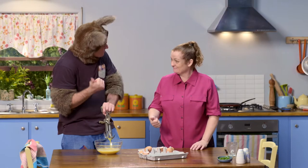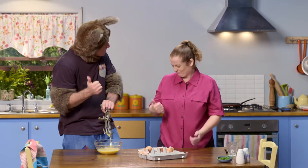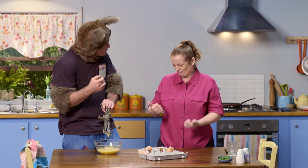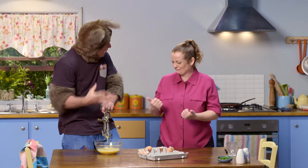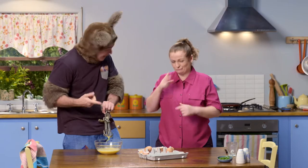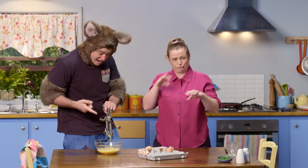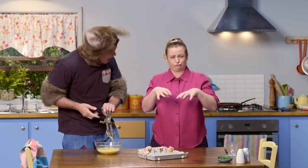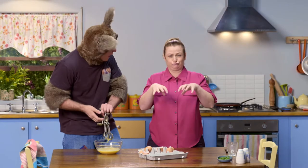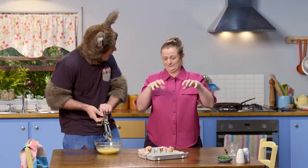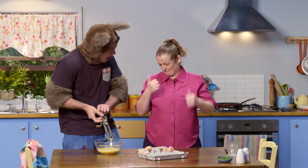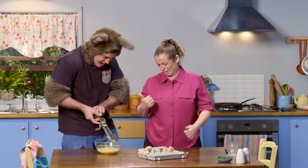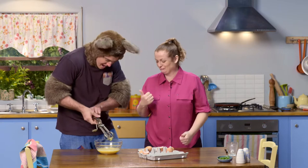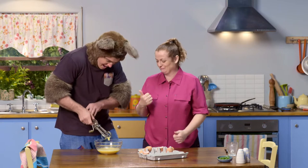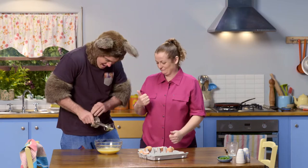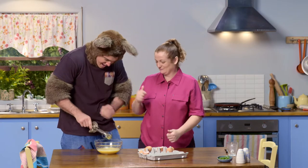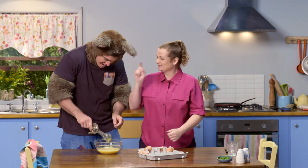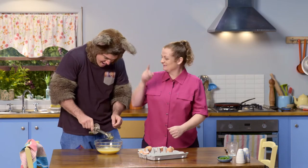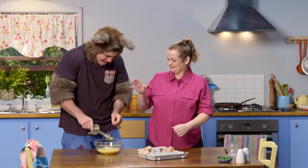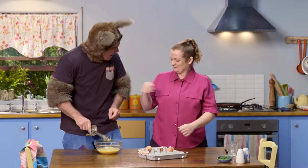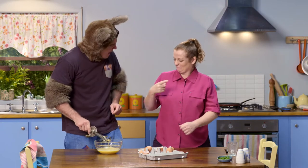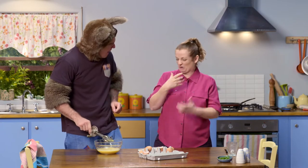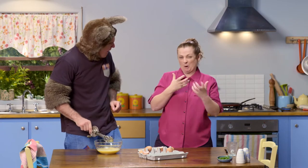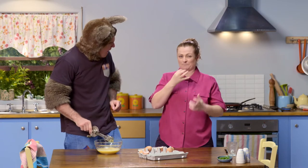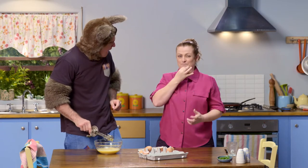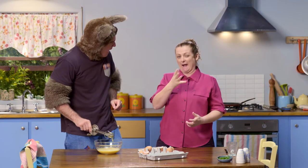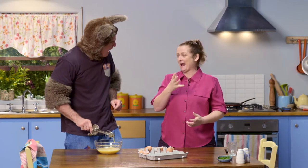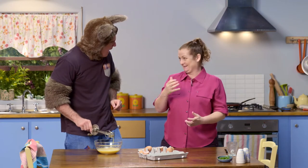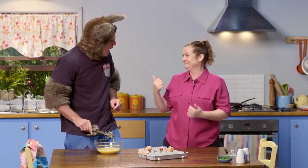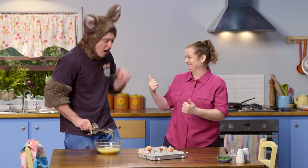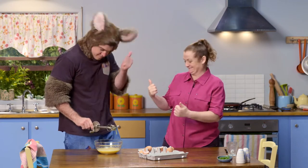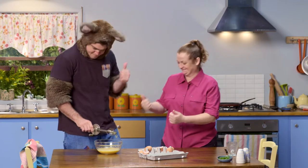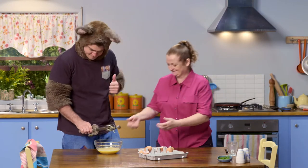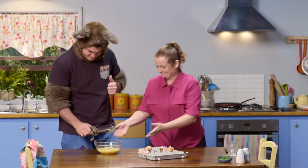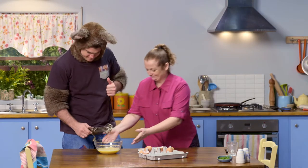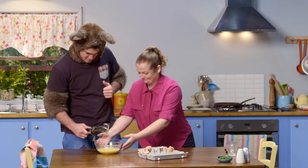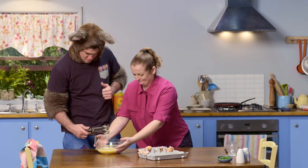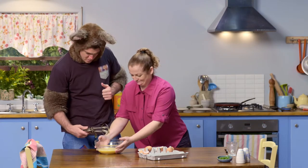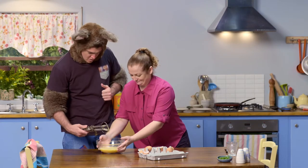Is that enough? Yes, it looks nice and frothy. I'm going to cook the eggs. I won't be long. OK.